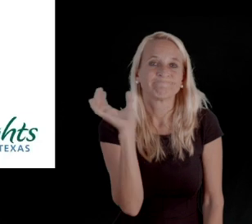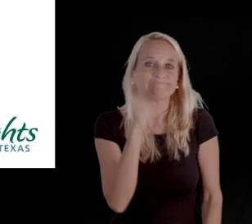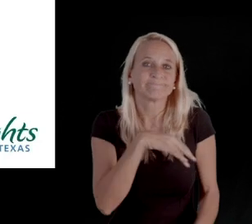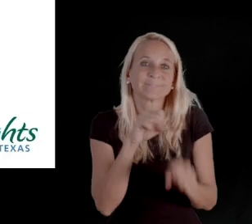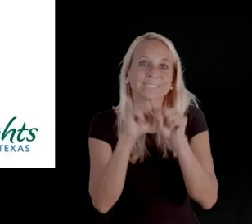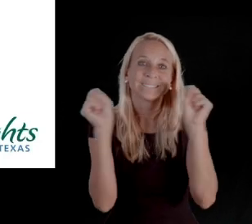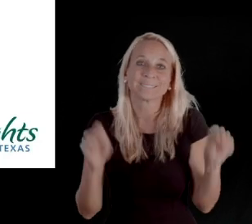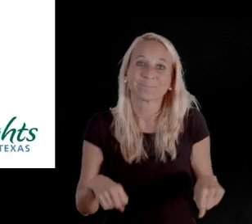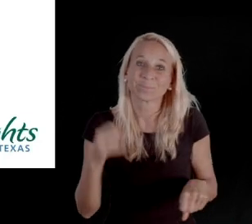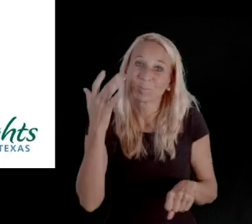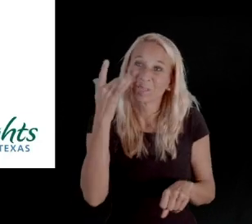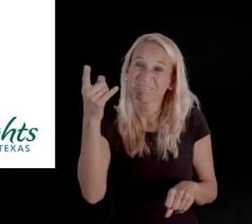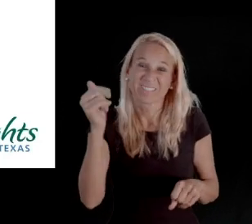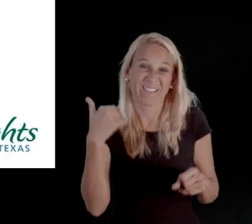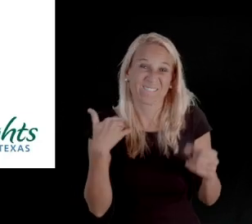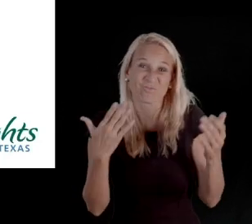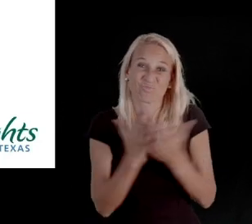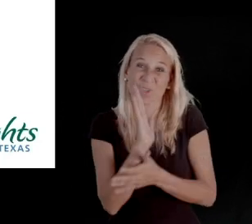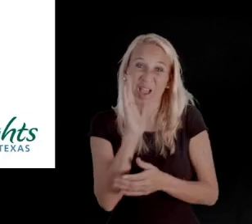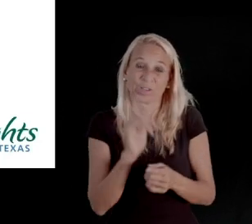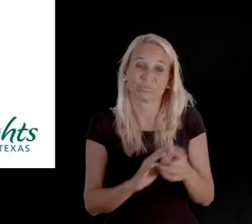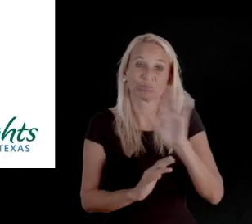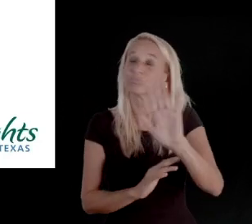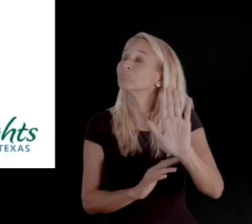odd system because again, they have the right